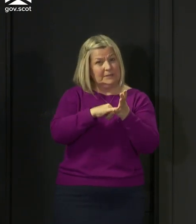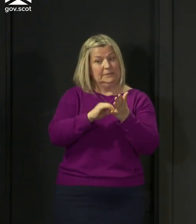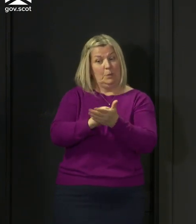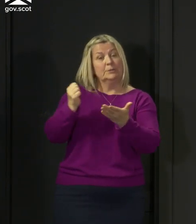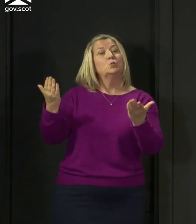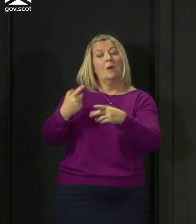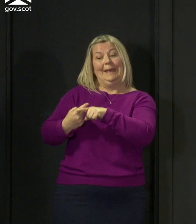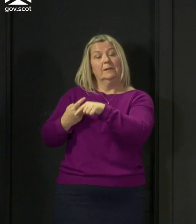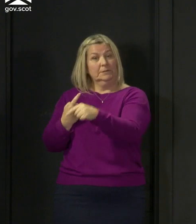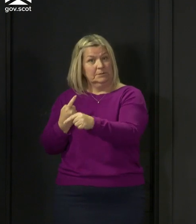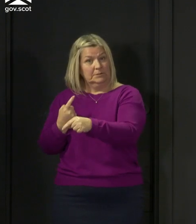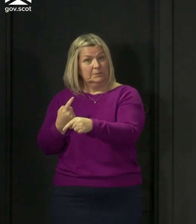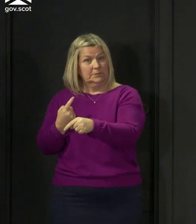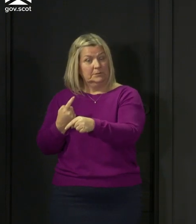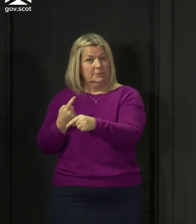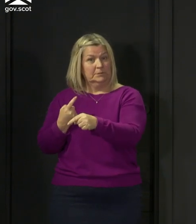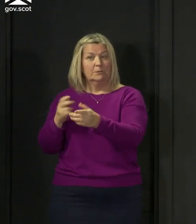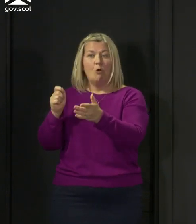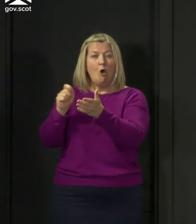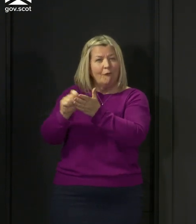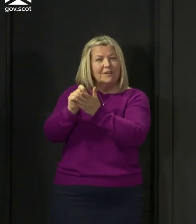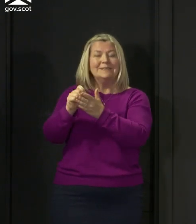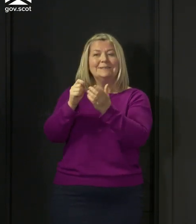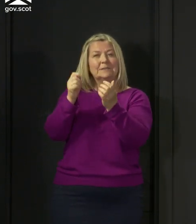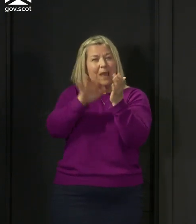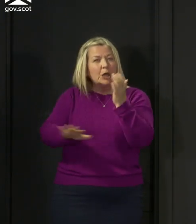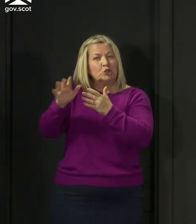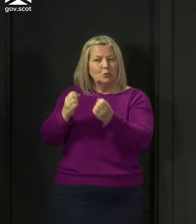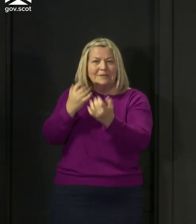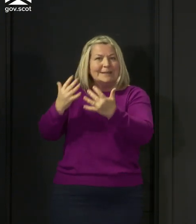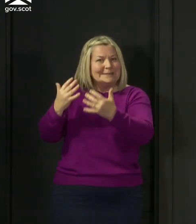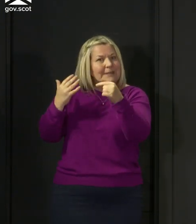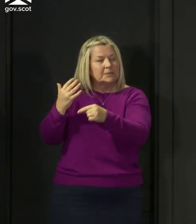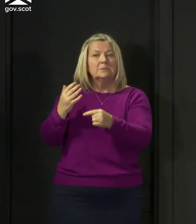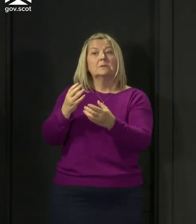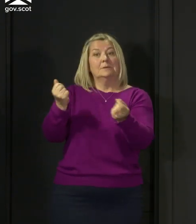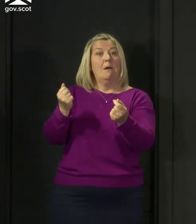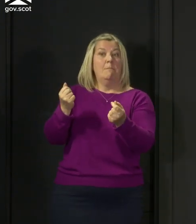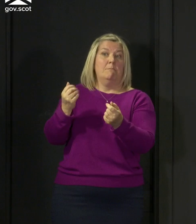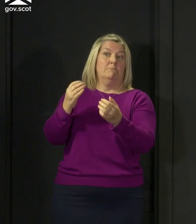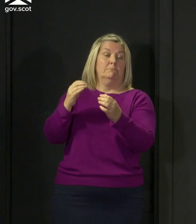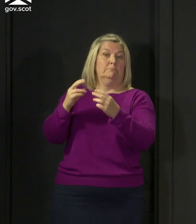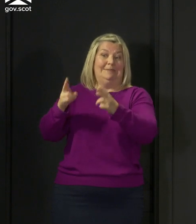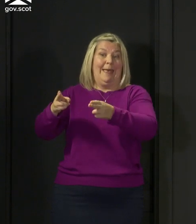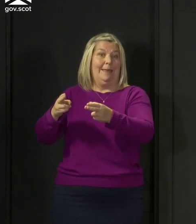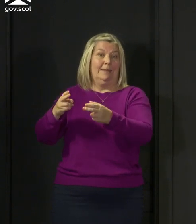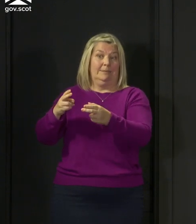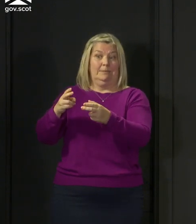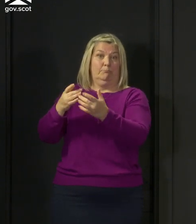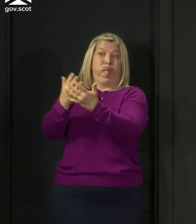about the higher death rates in certain occupations, and we must be really careful here, that we